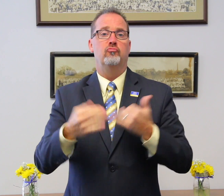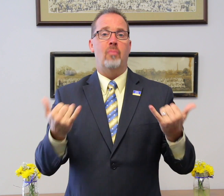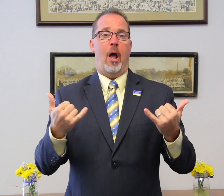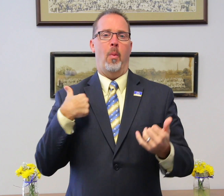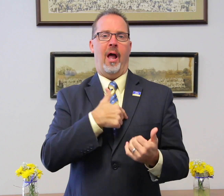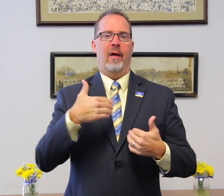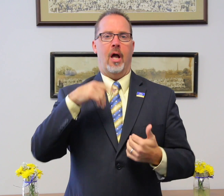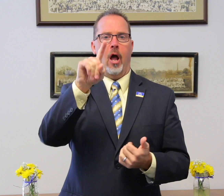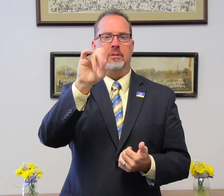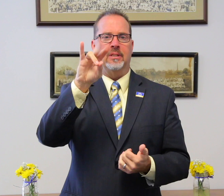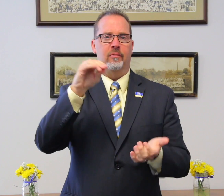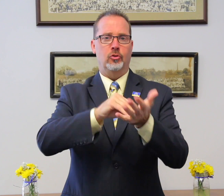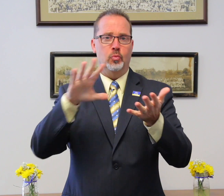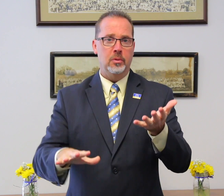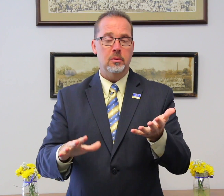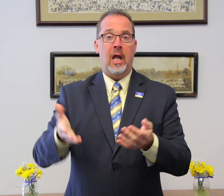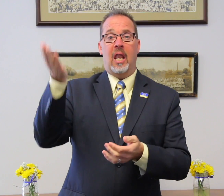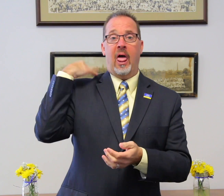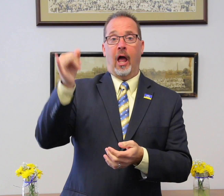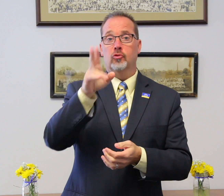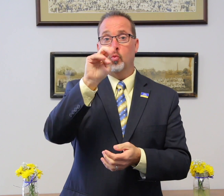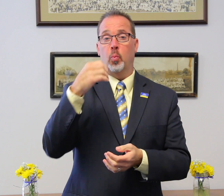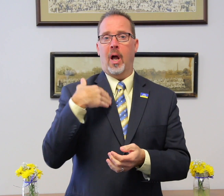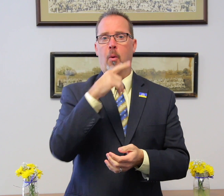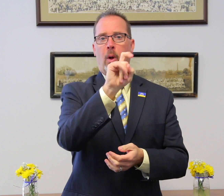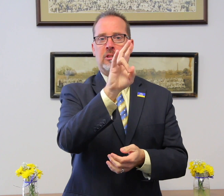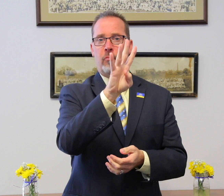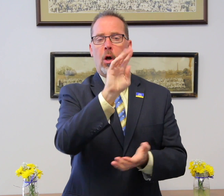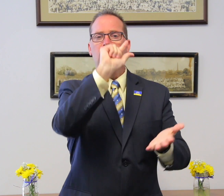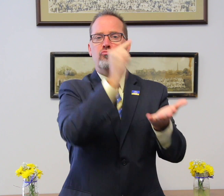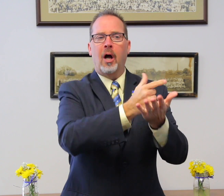currently have 170 students at the school. We had 174 in June but some